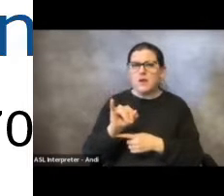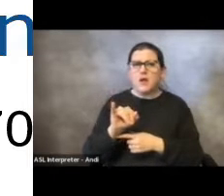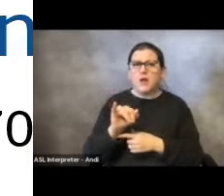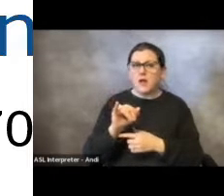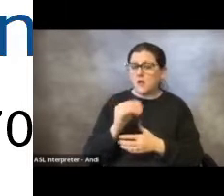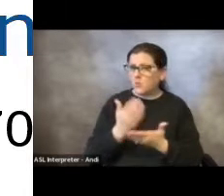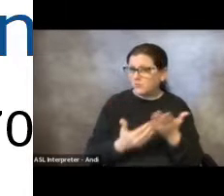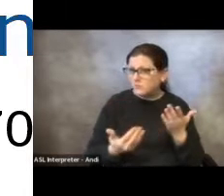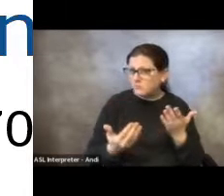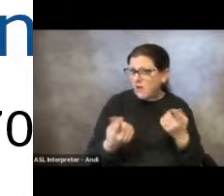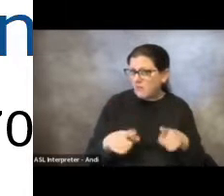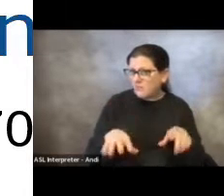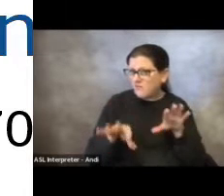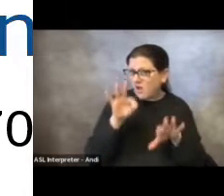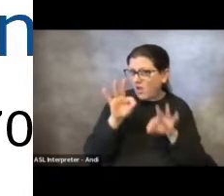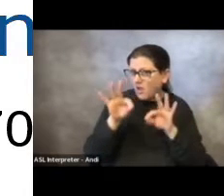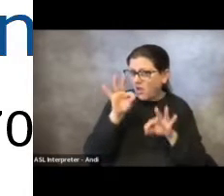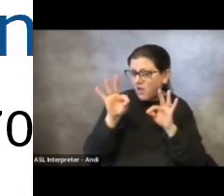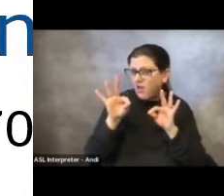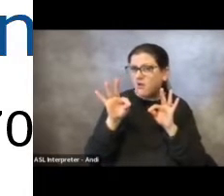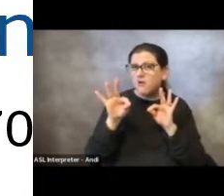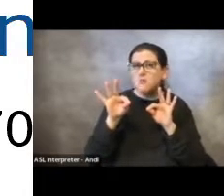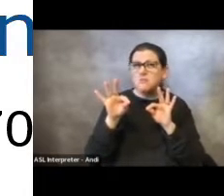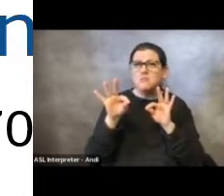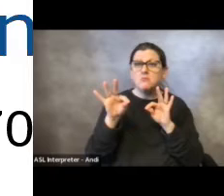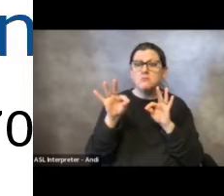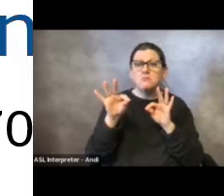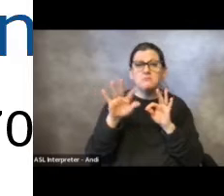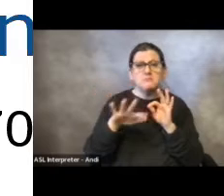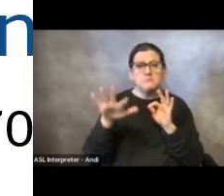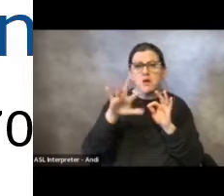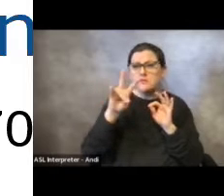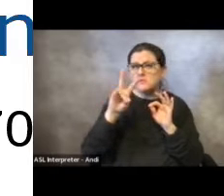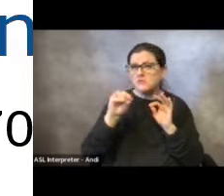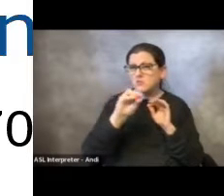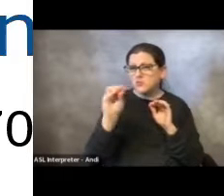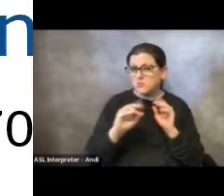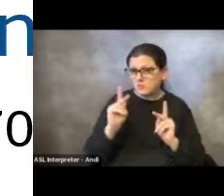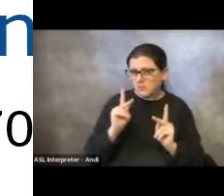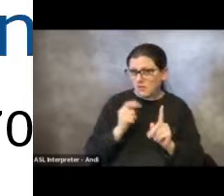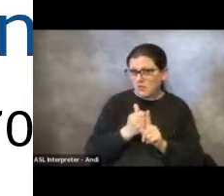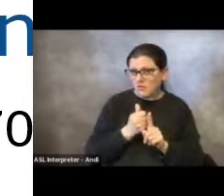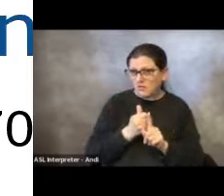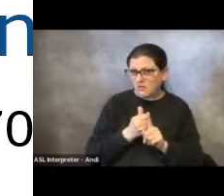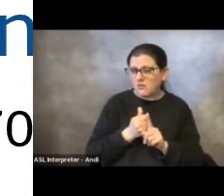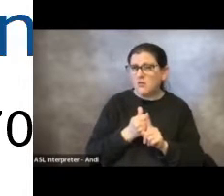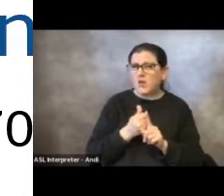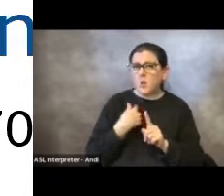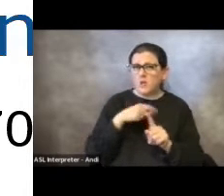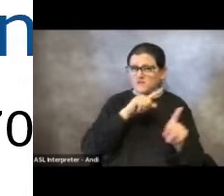have have shown that, as many as you know, 70% of the individuals that have been surveyed, who are